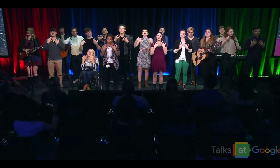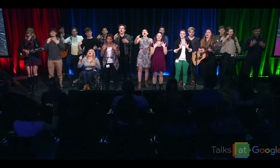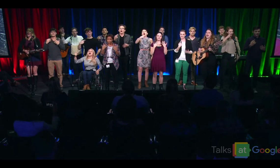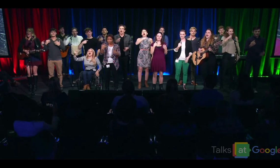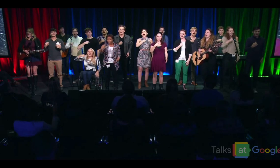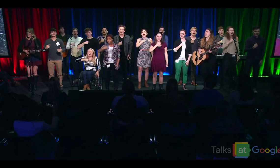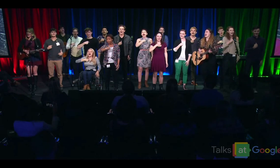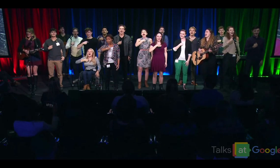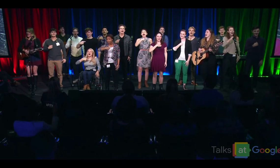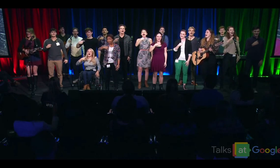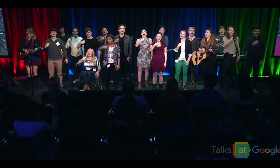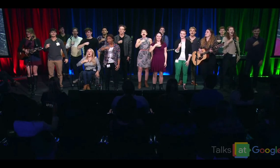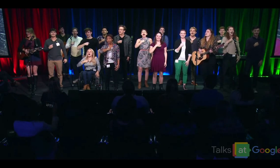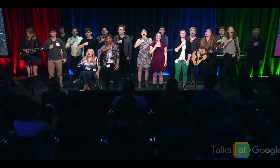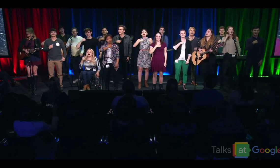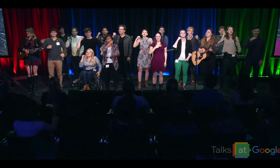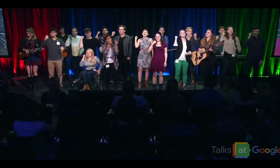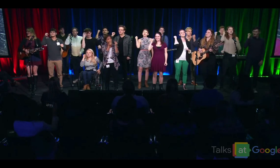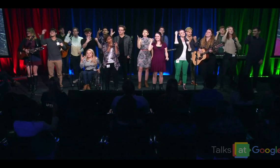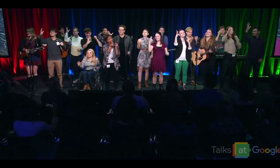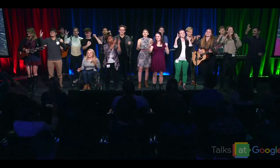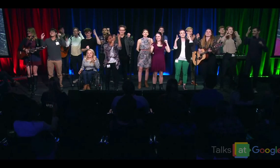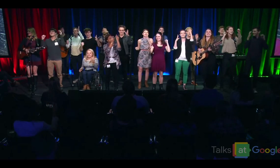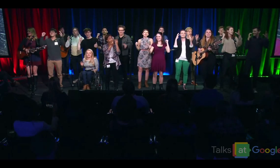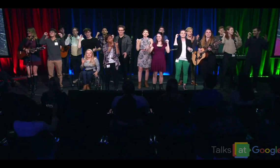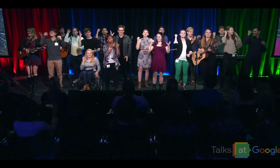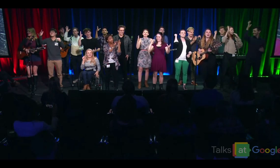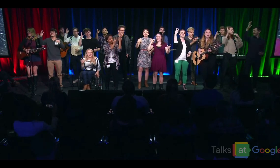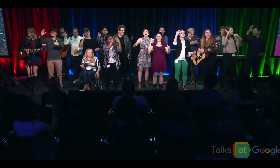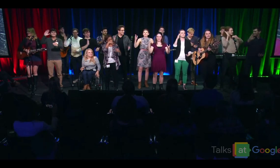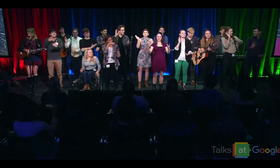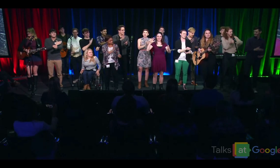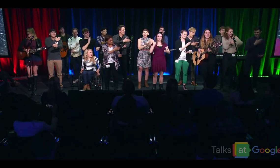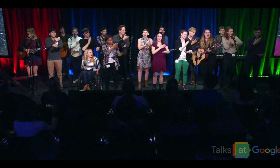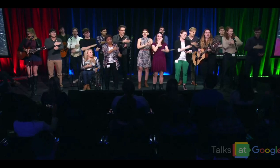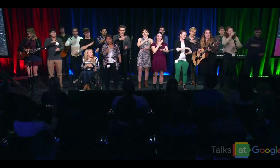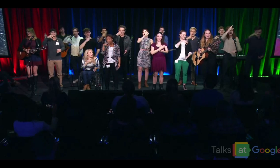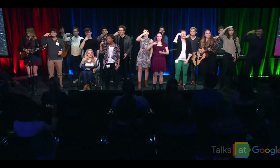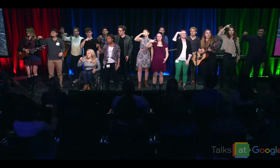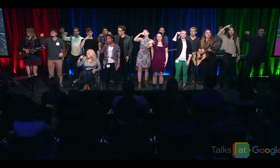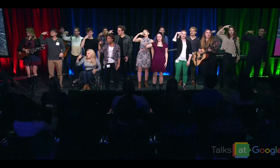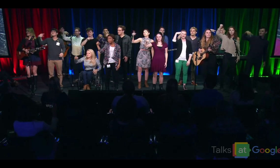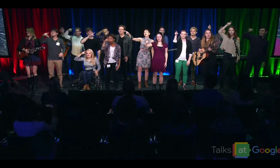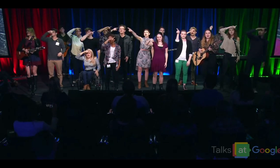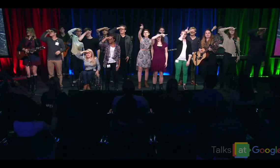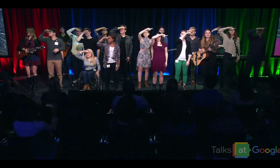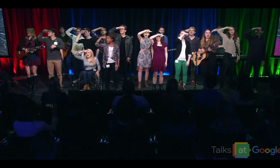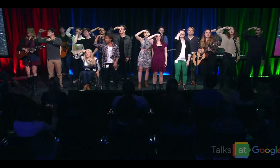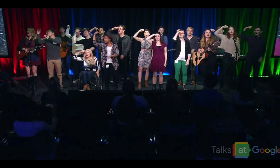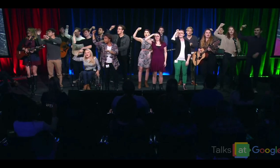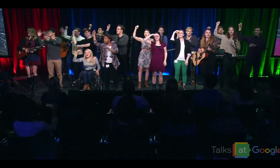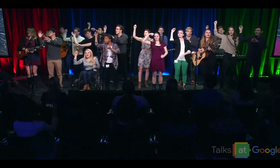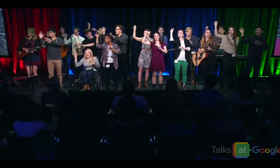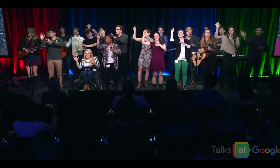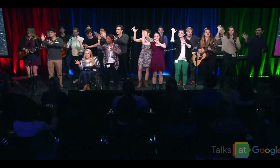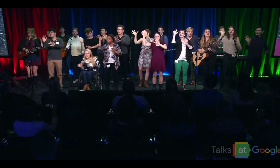I will sing the song of purple summer